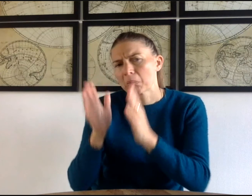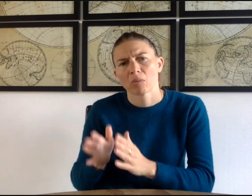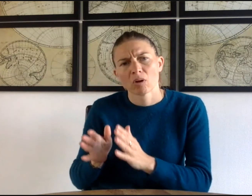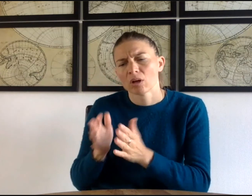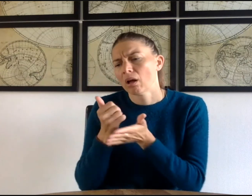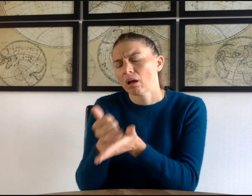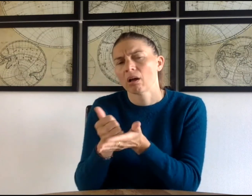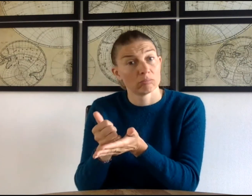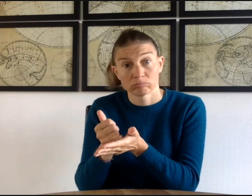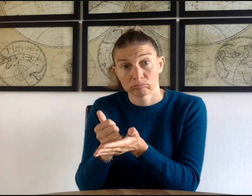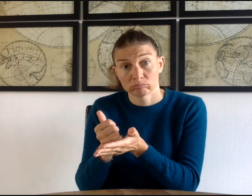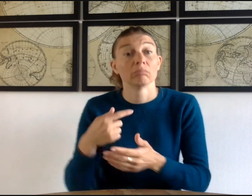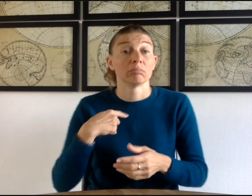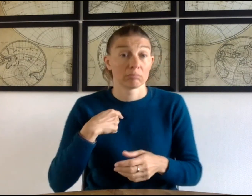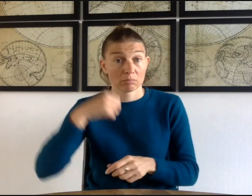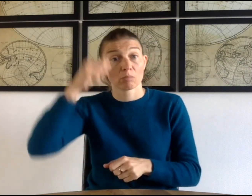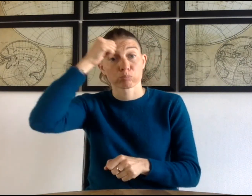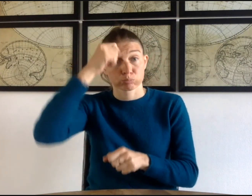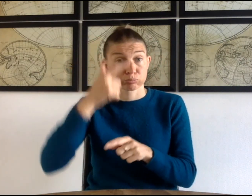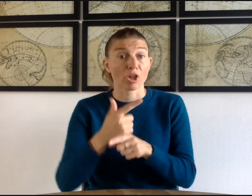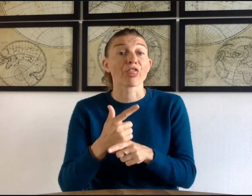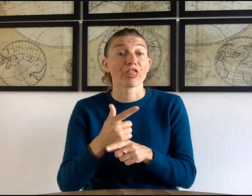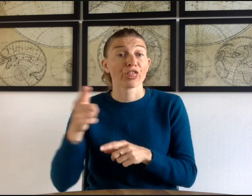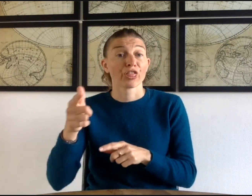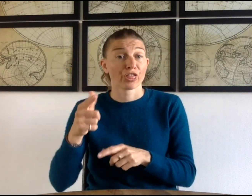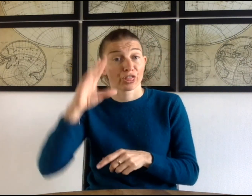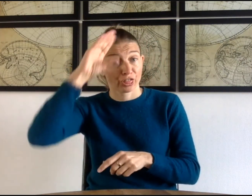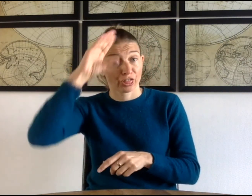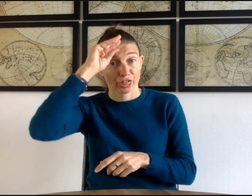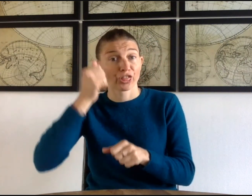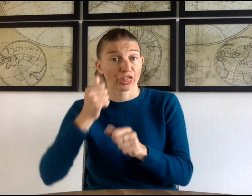My brother did also volunteering during his studies period